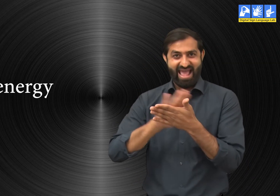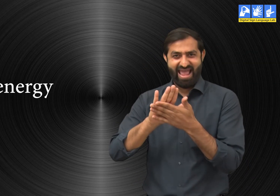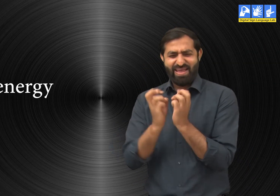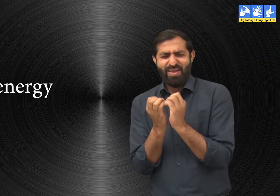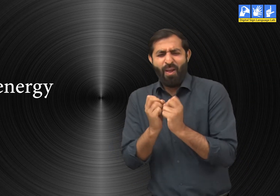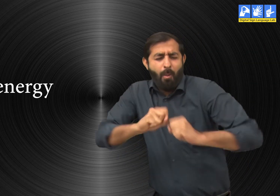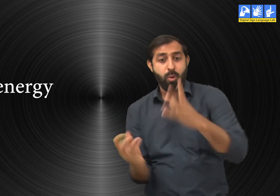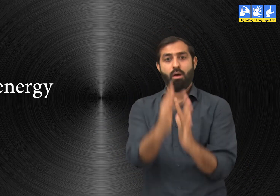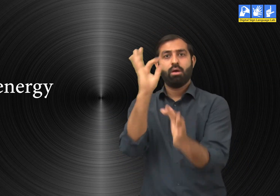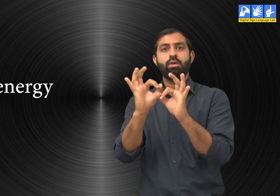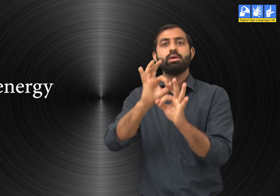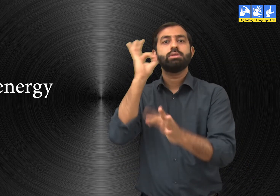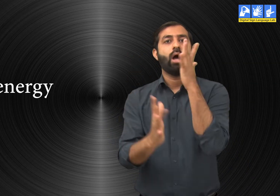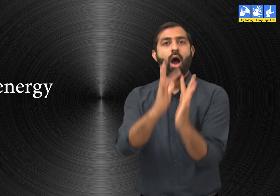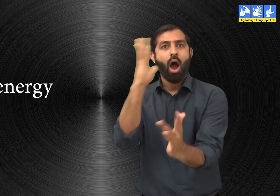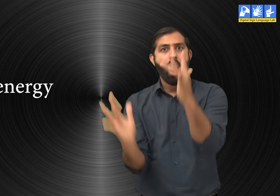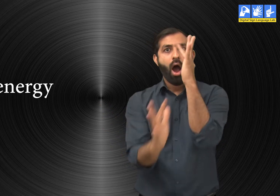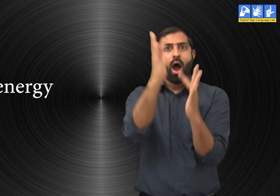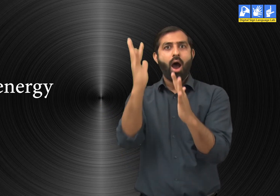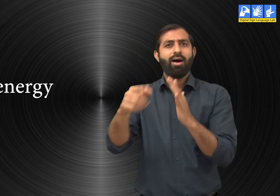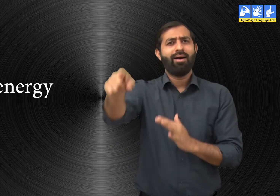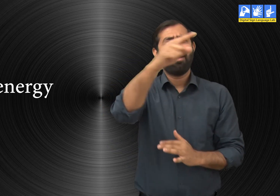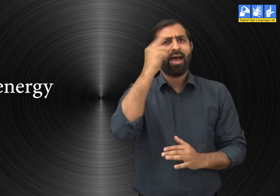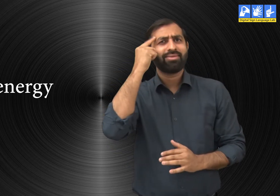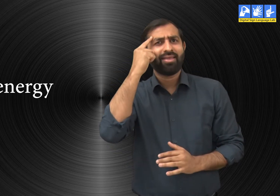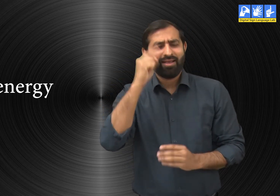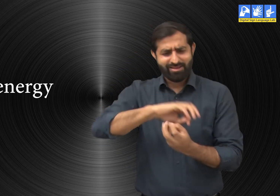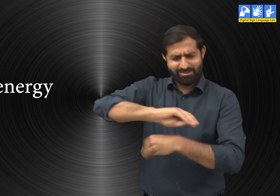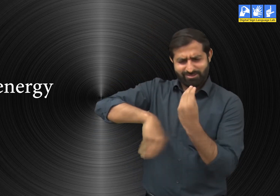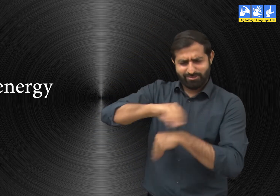In case of sodium and potassium